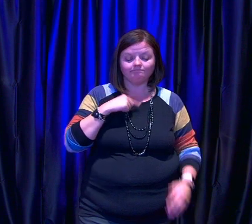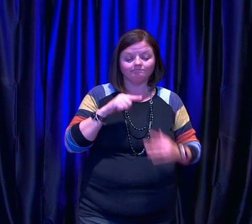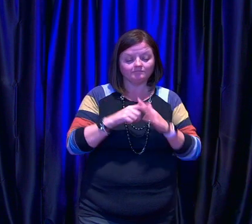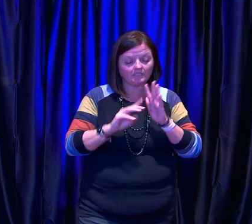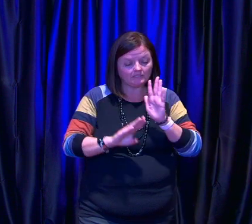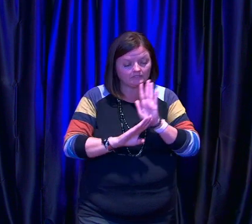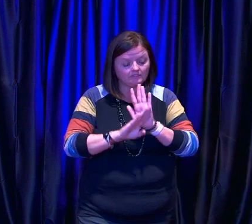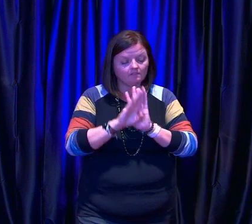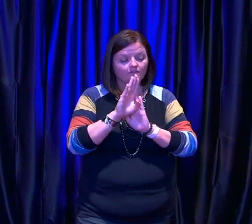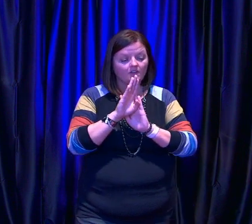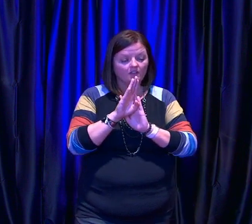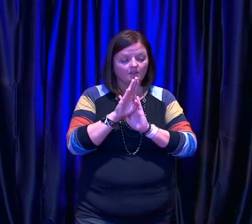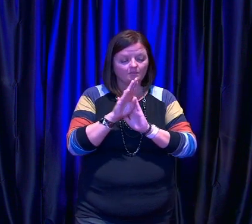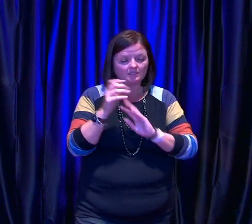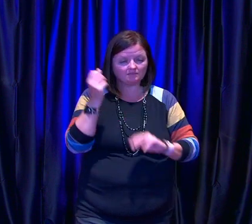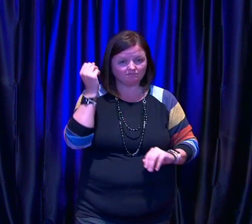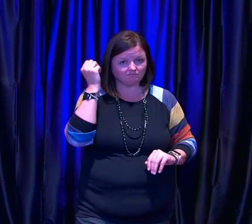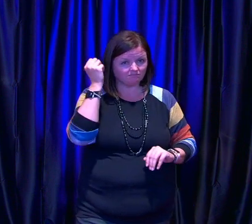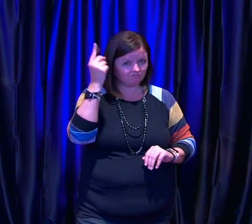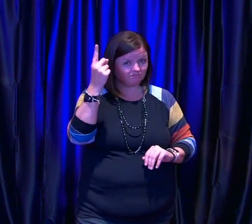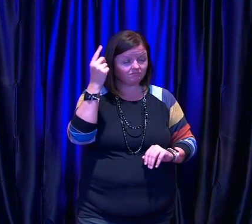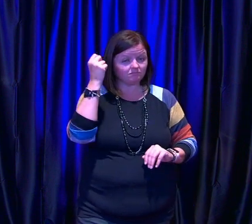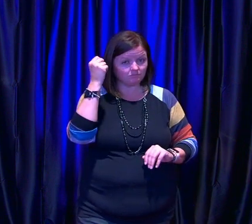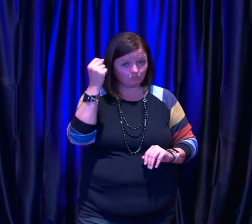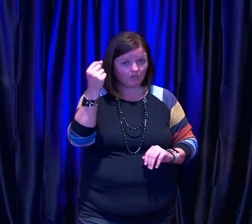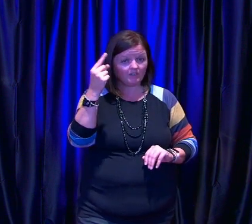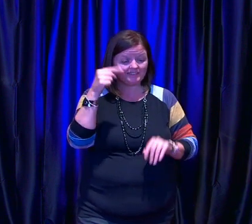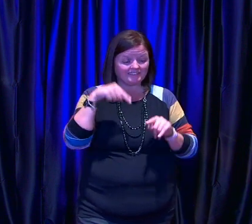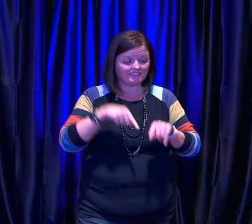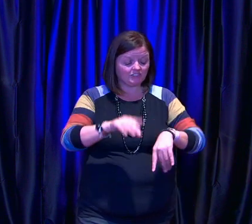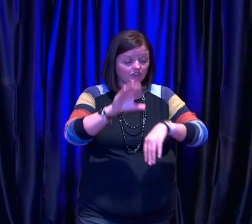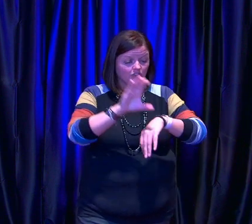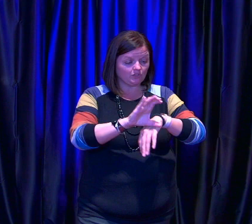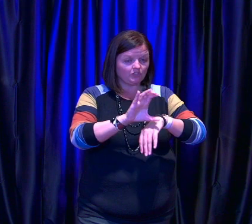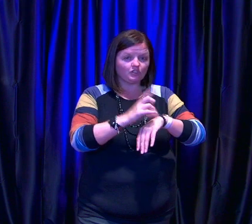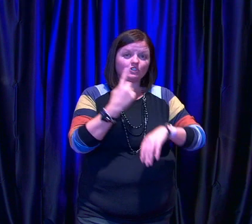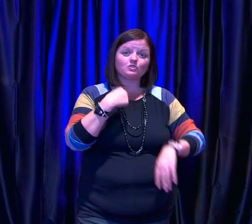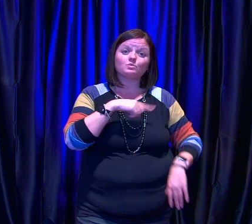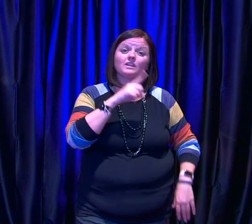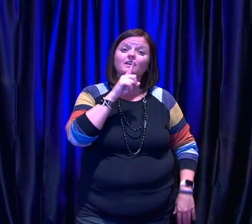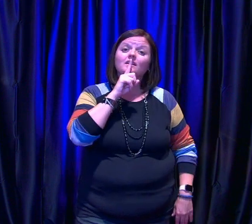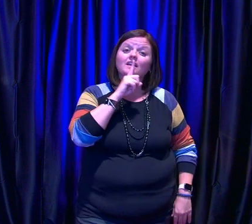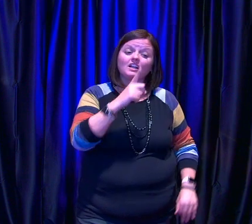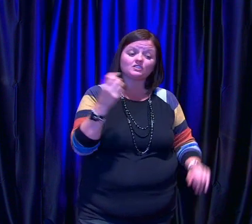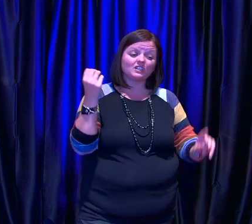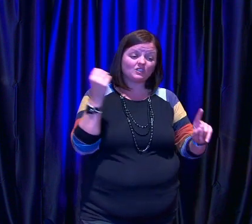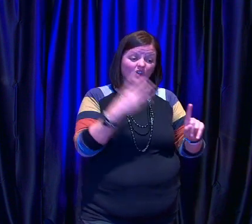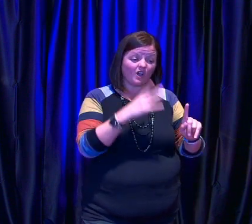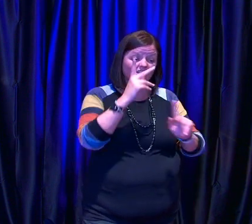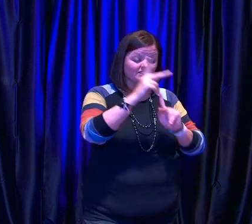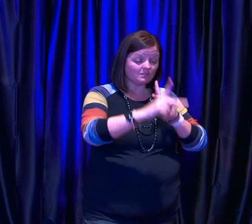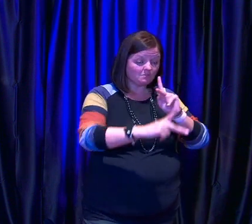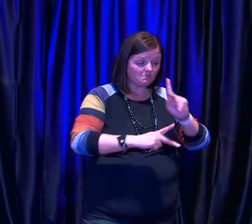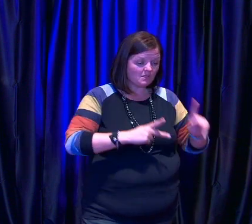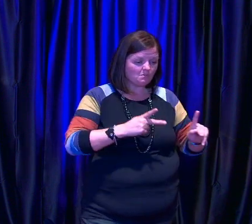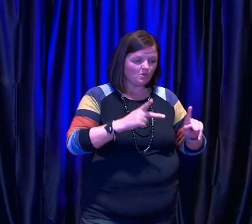this awareness that in church we had actually caused people to violate the